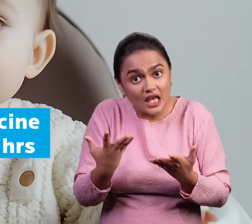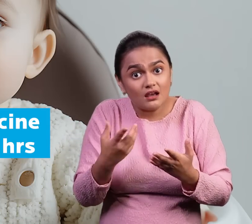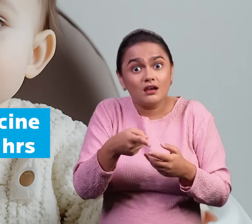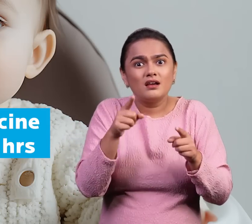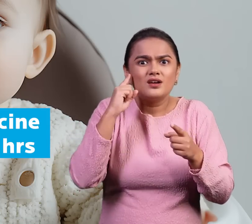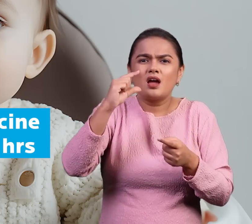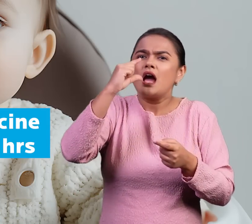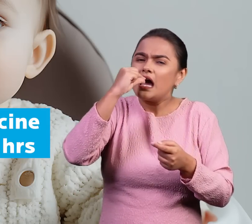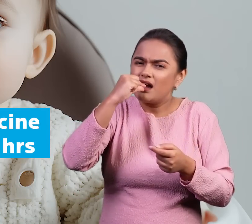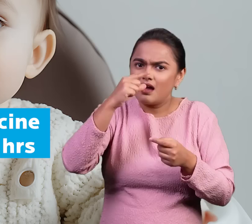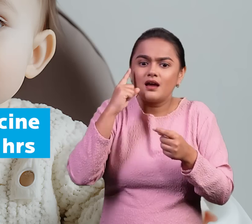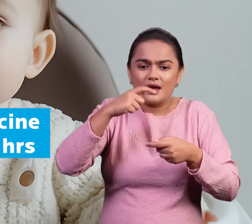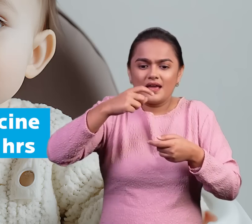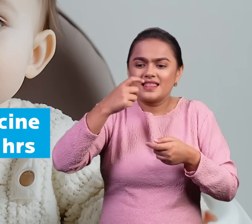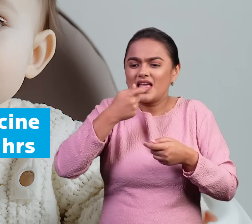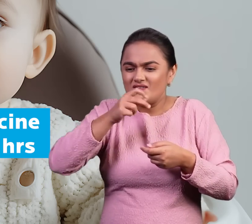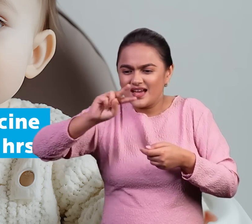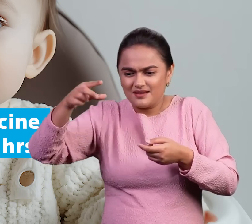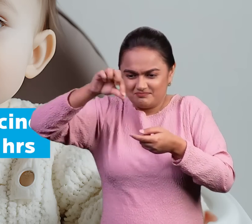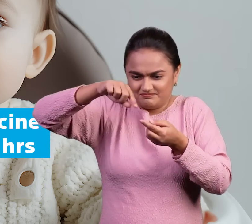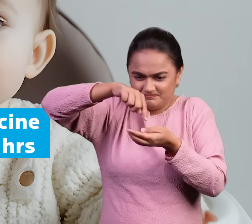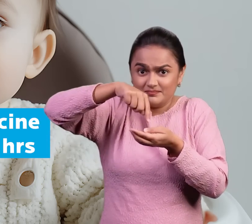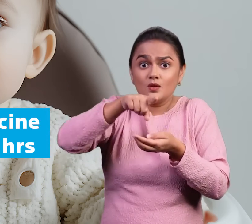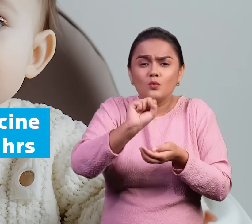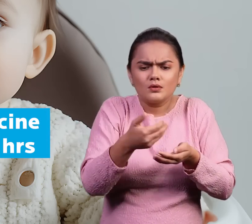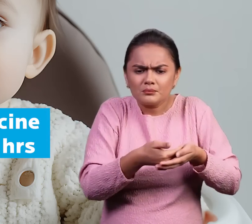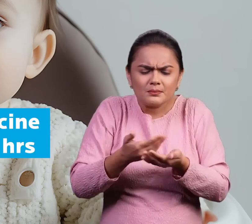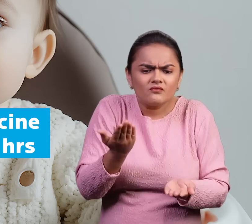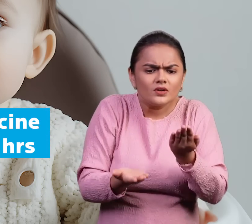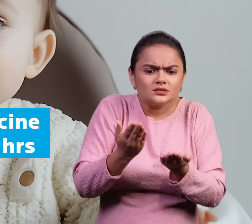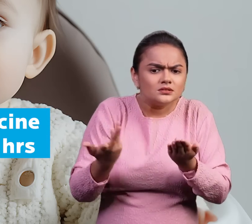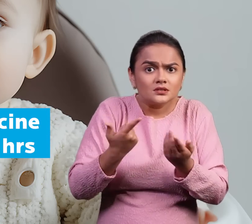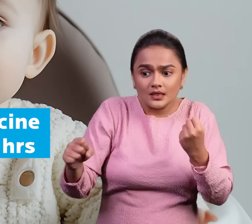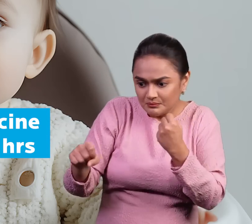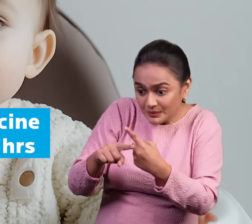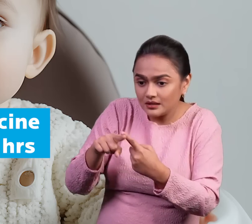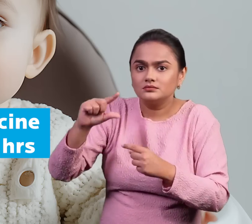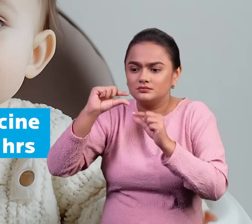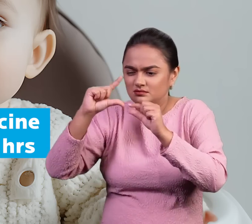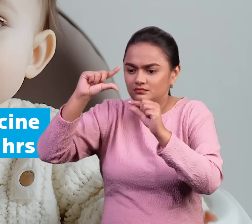A syrup will be administered in drops based on the child's weight.